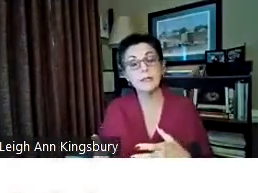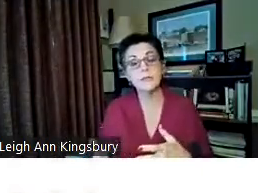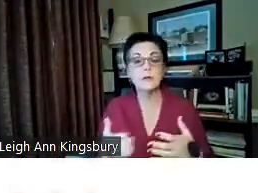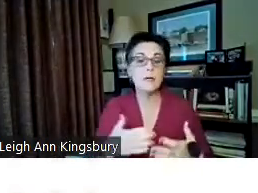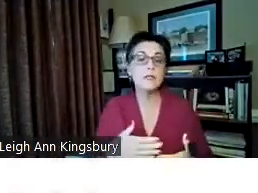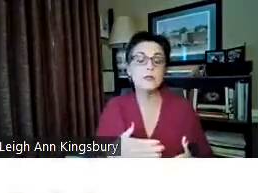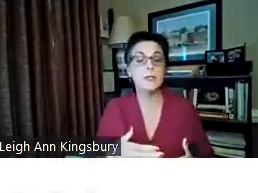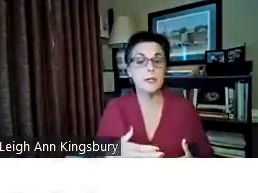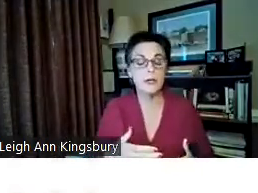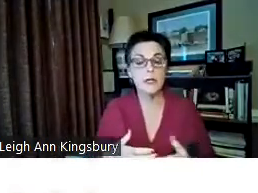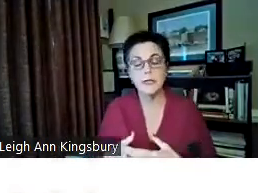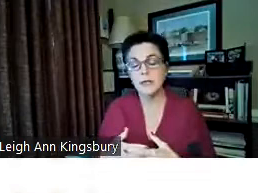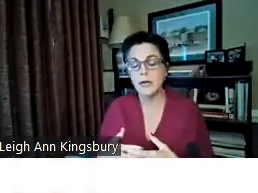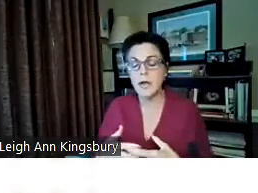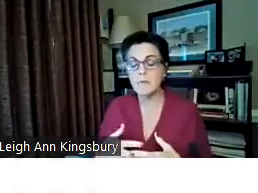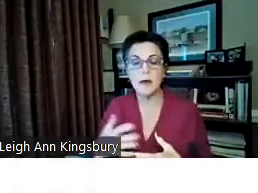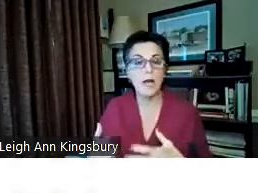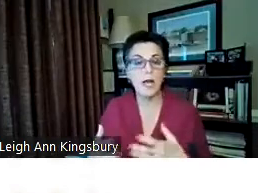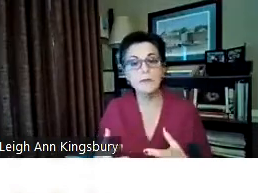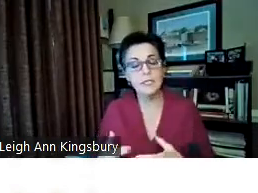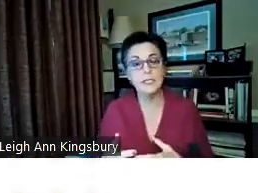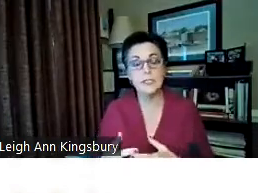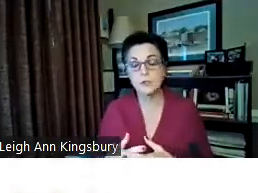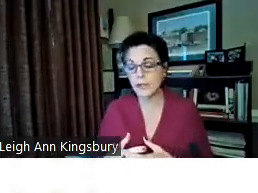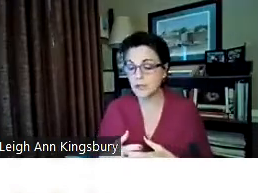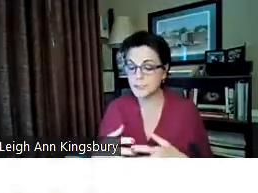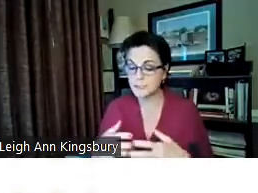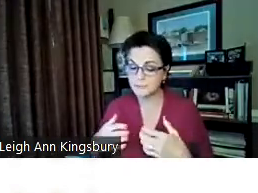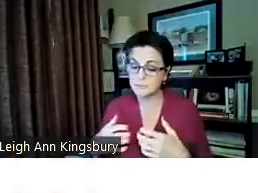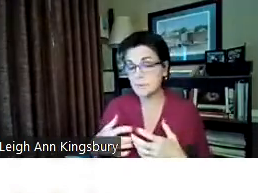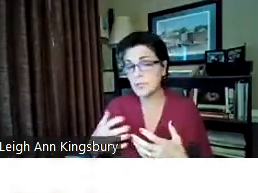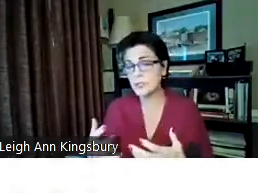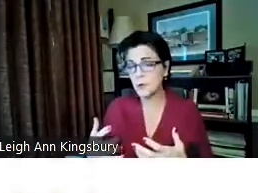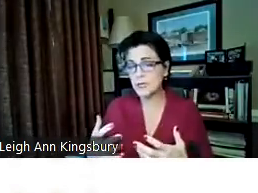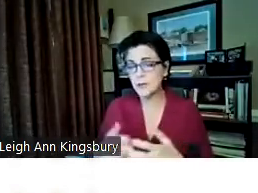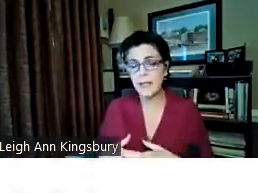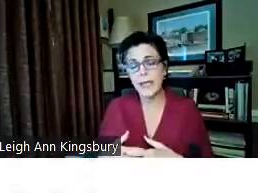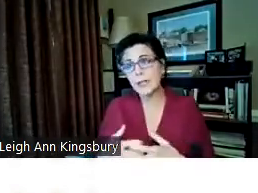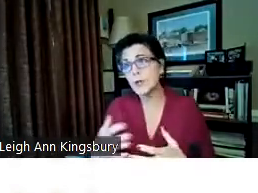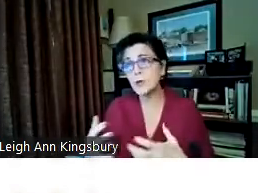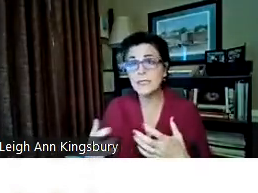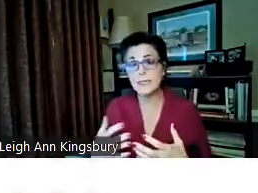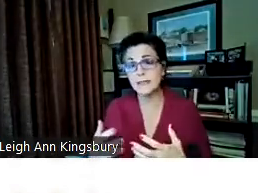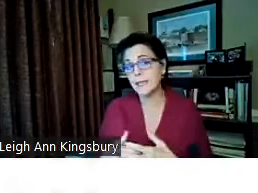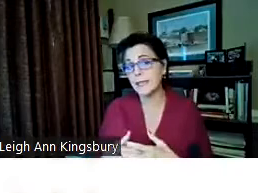that you start much earlier about conversations around support, and who is it that can